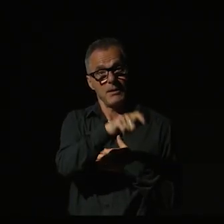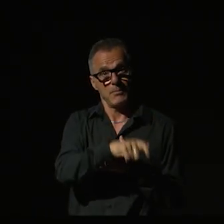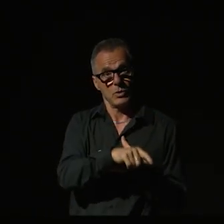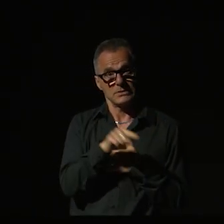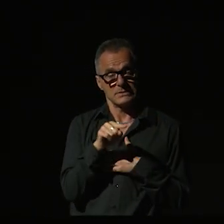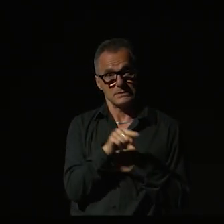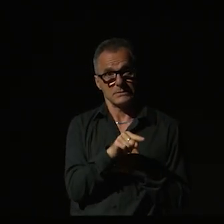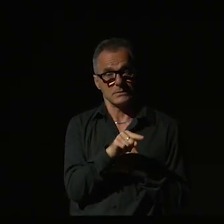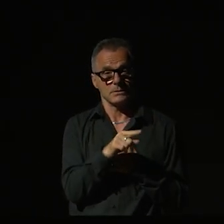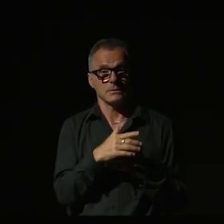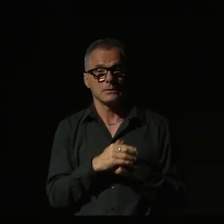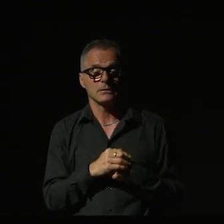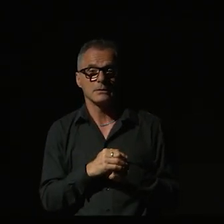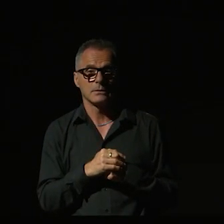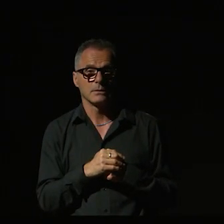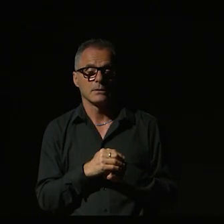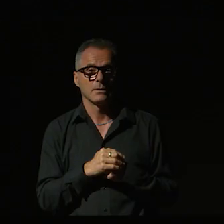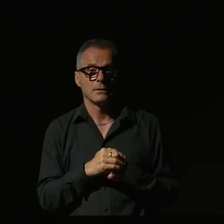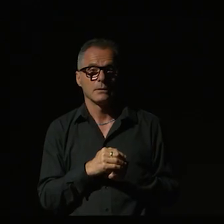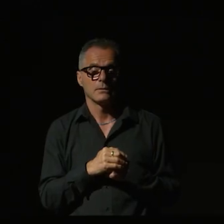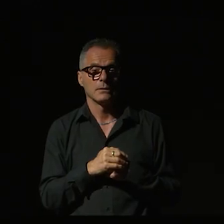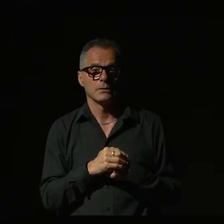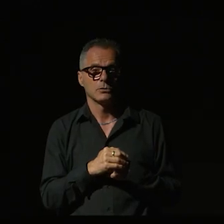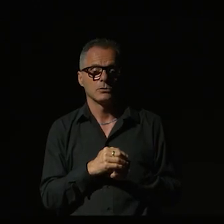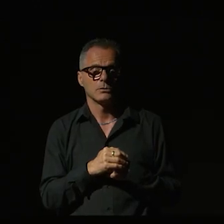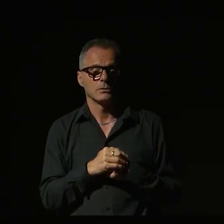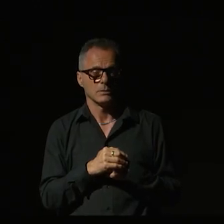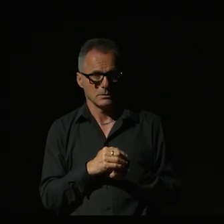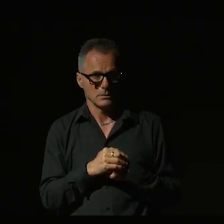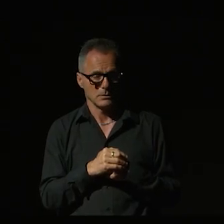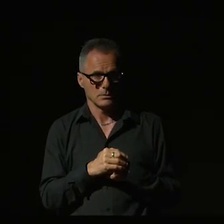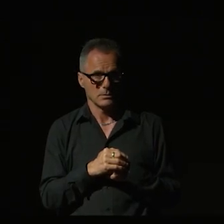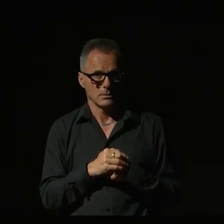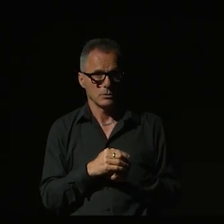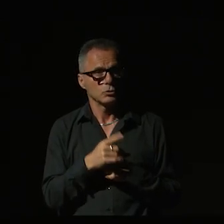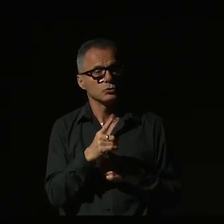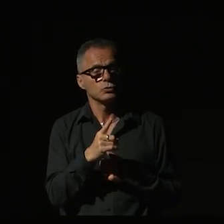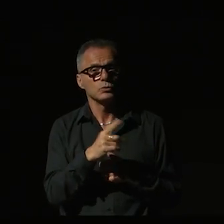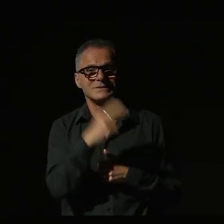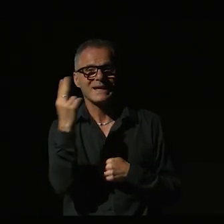Sebastiano del Piombo and Raphael to decorate rooms